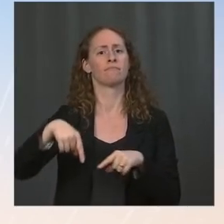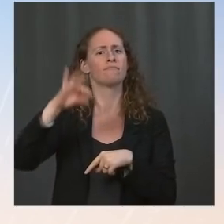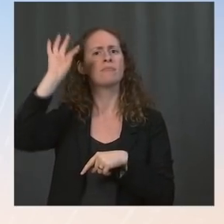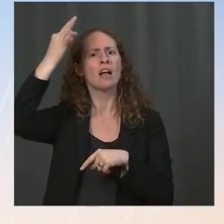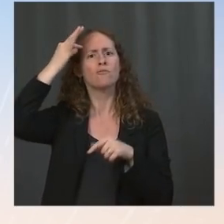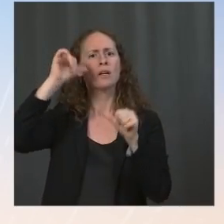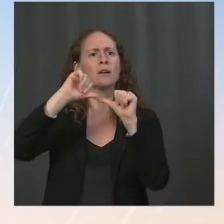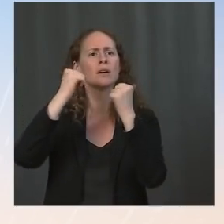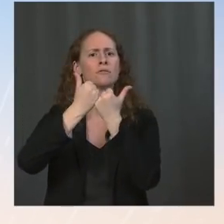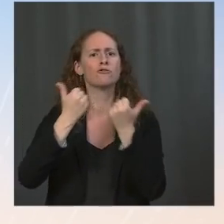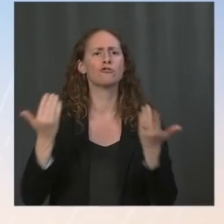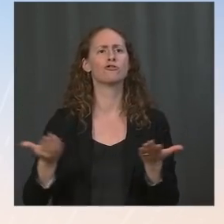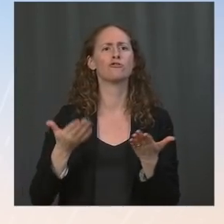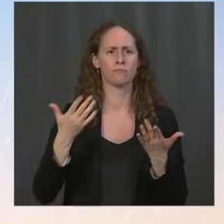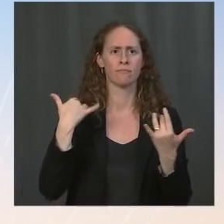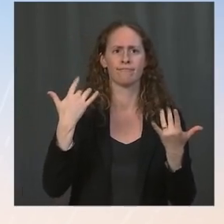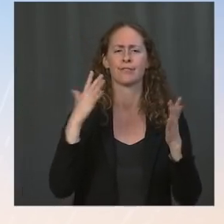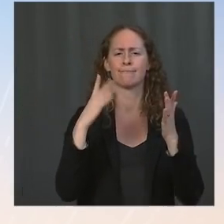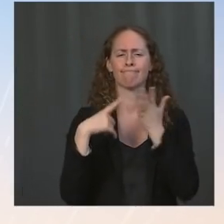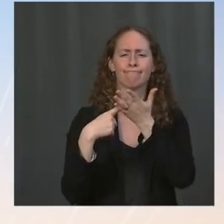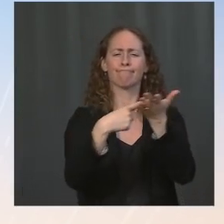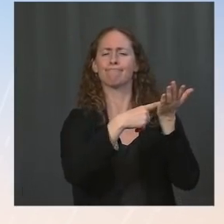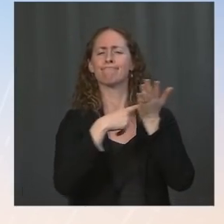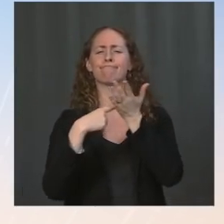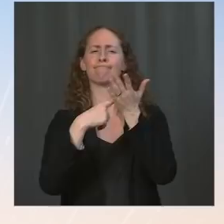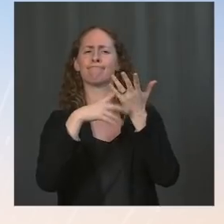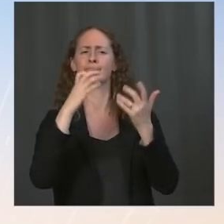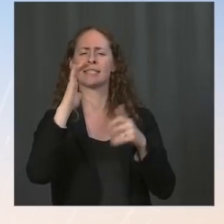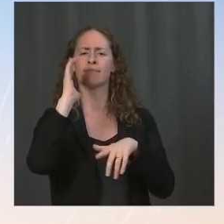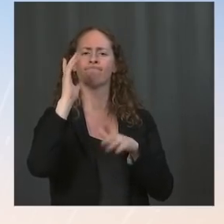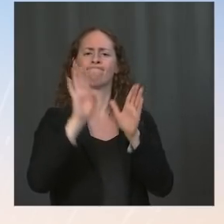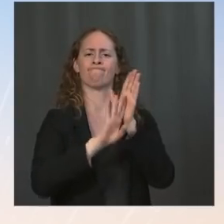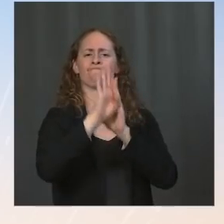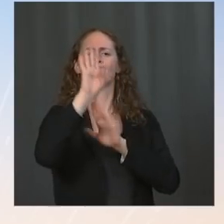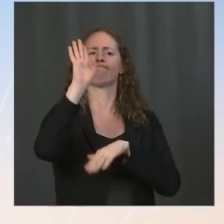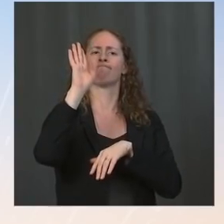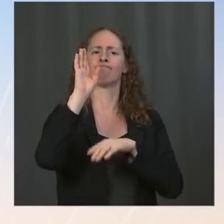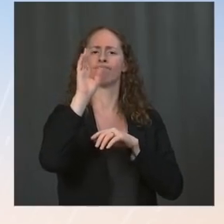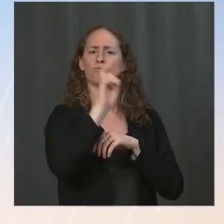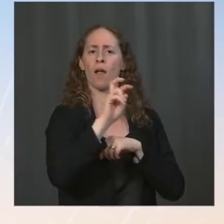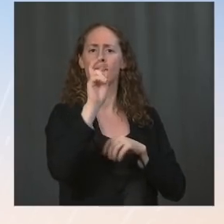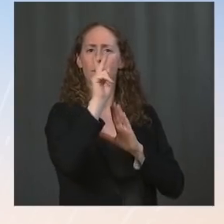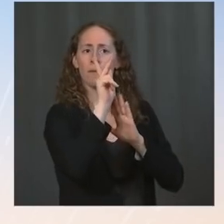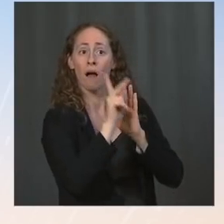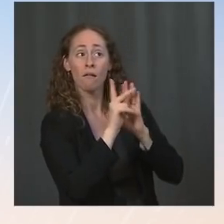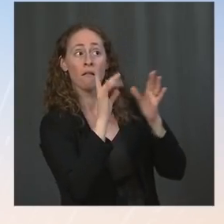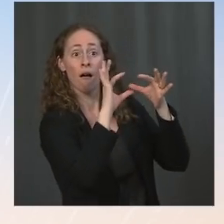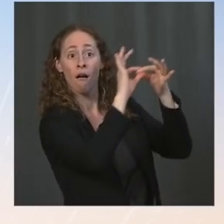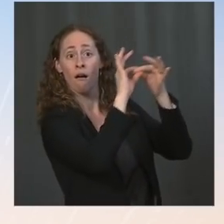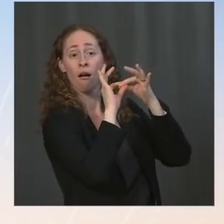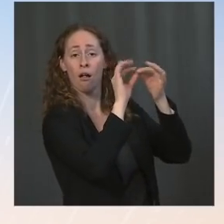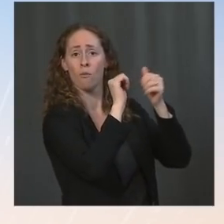This includes travel from Europe. This will involve stepping up efforts to protect American people, including by potentially strengthening testing protocols